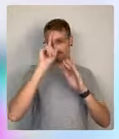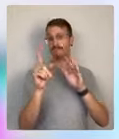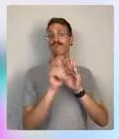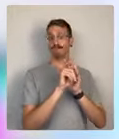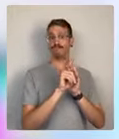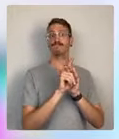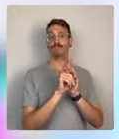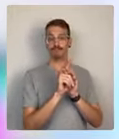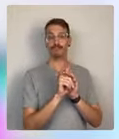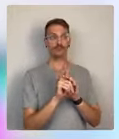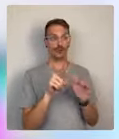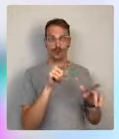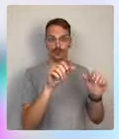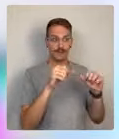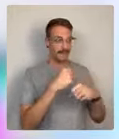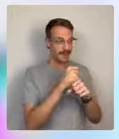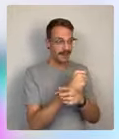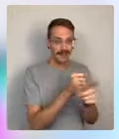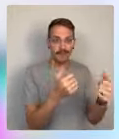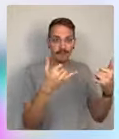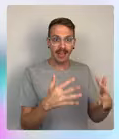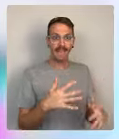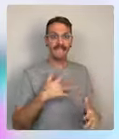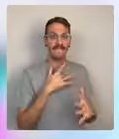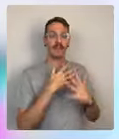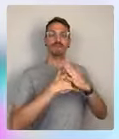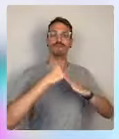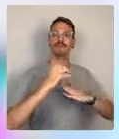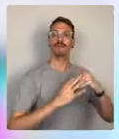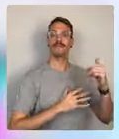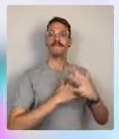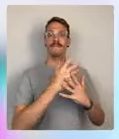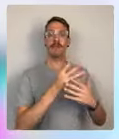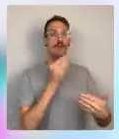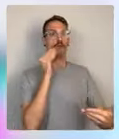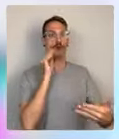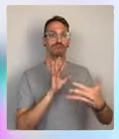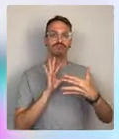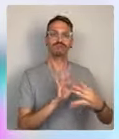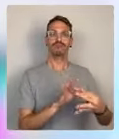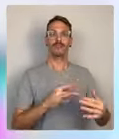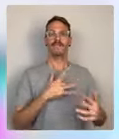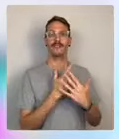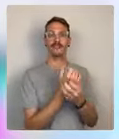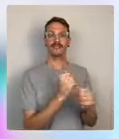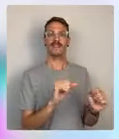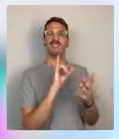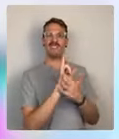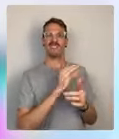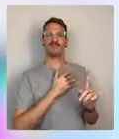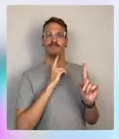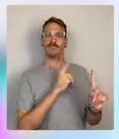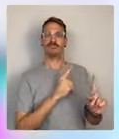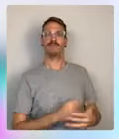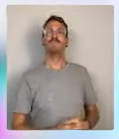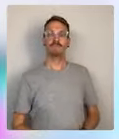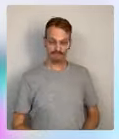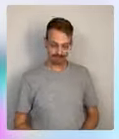And for me, I think the word comfort comes to mind, the ability to make players feel comfortable, feel at home, feel safe, that's really our mission.